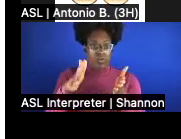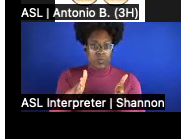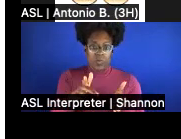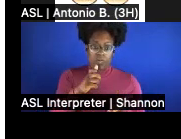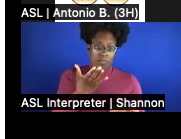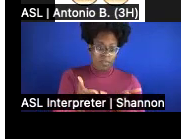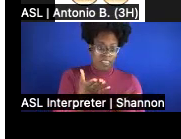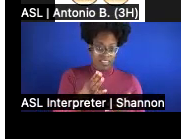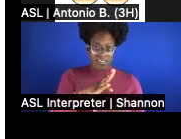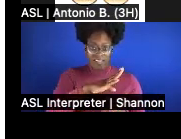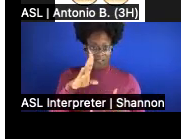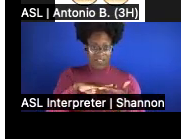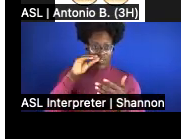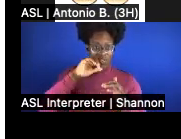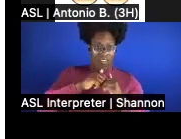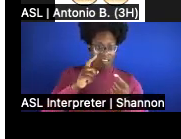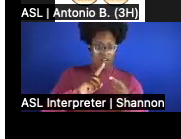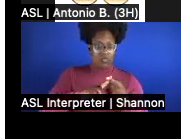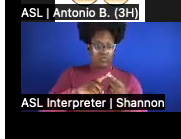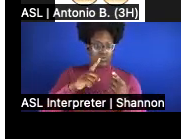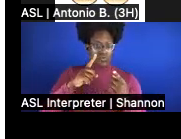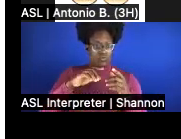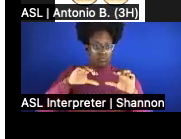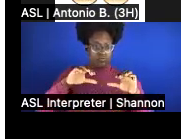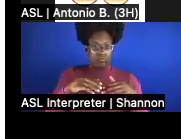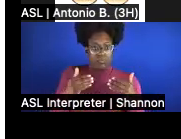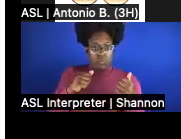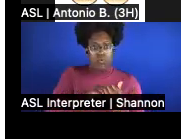I argue that these comments potentially influence writers to act on the feedback: